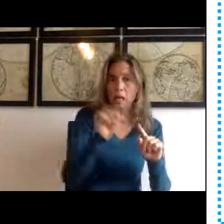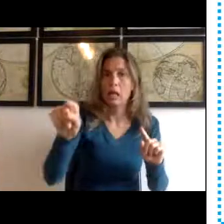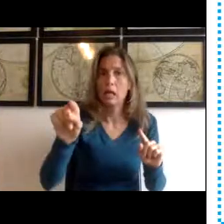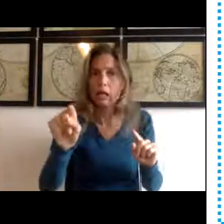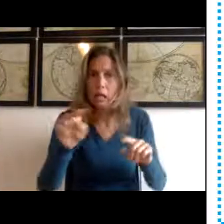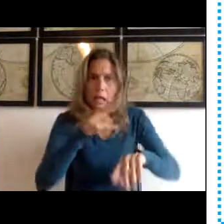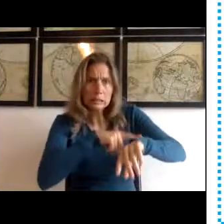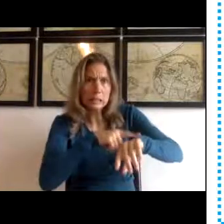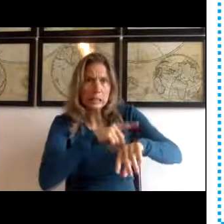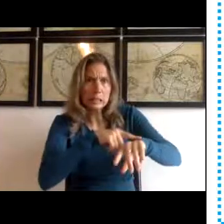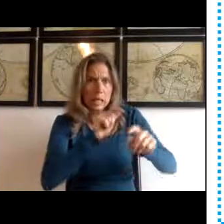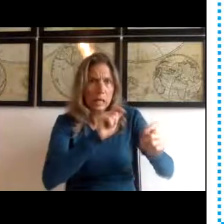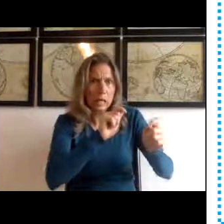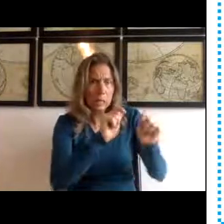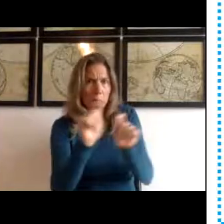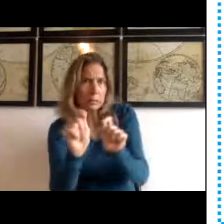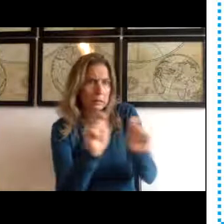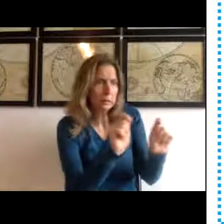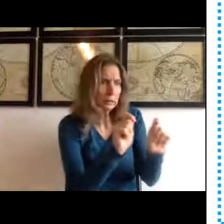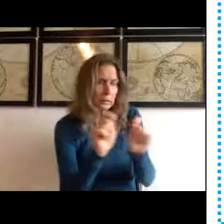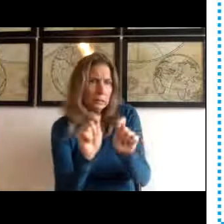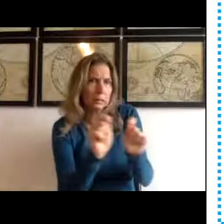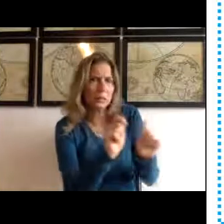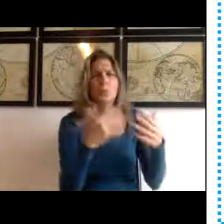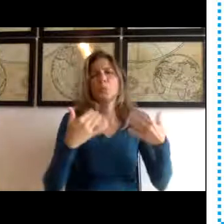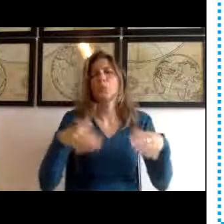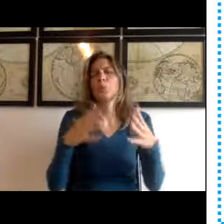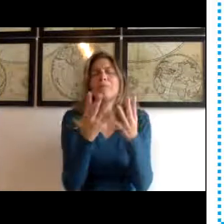We have a lot of question marks around it.